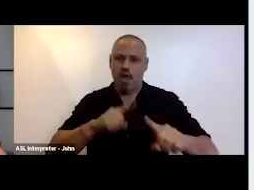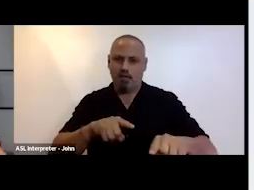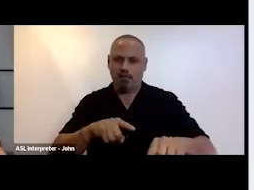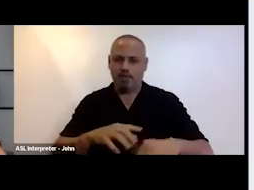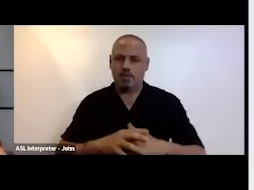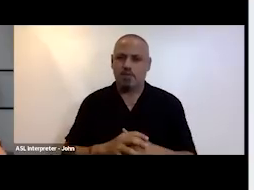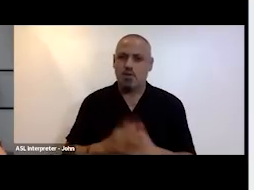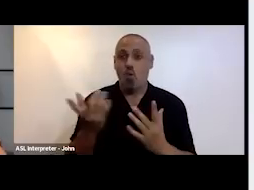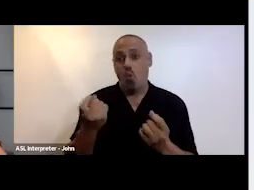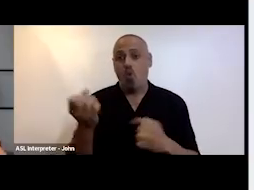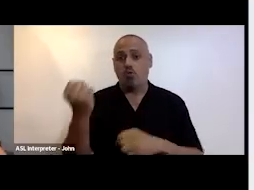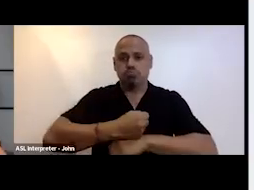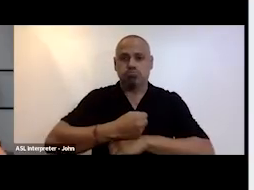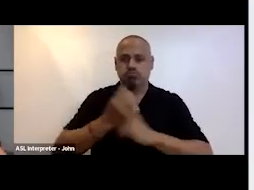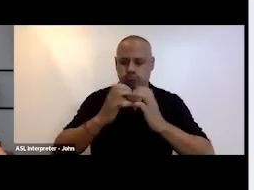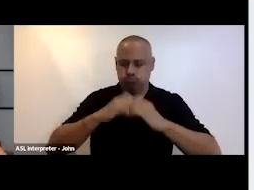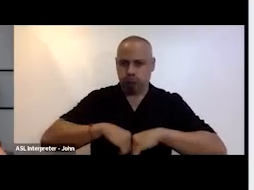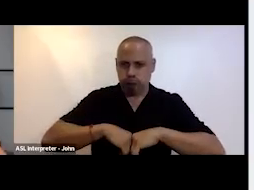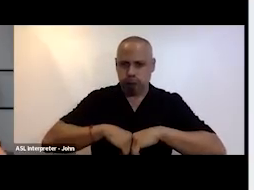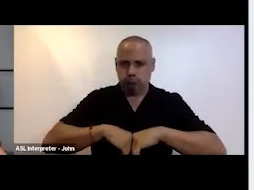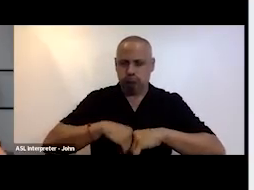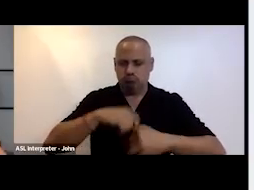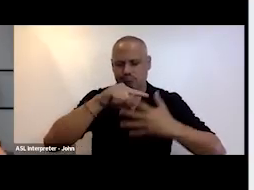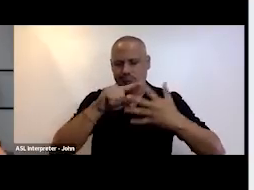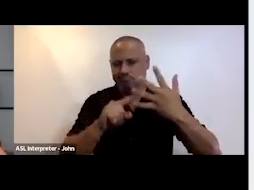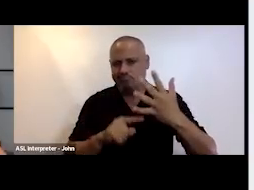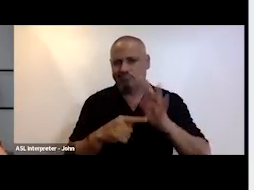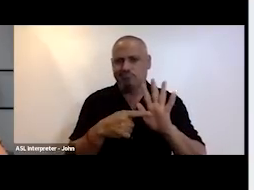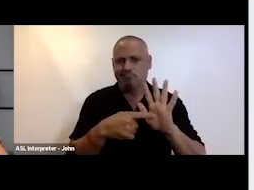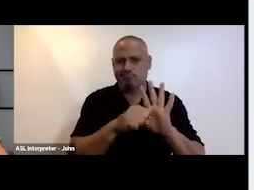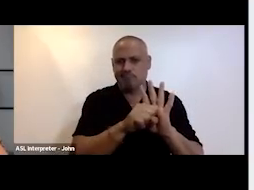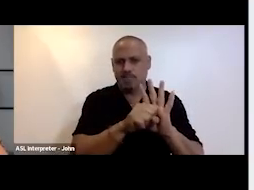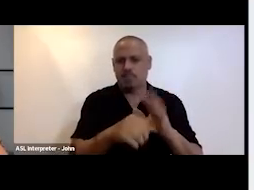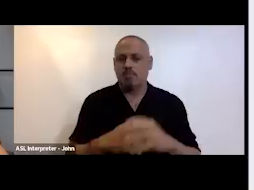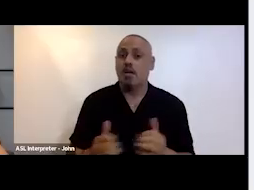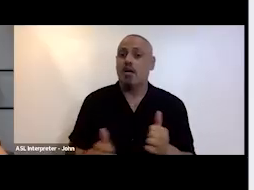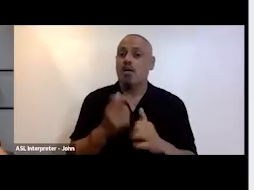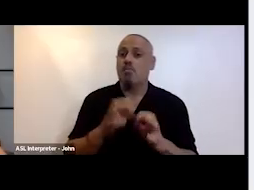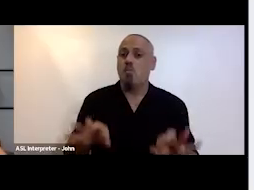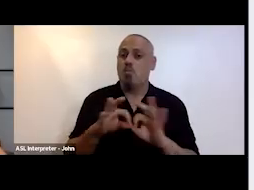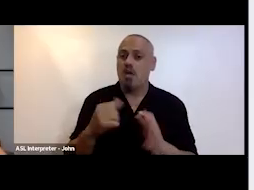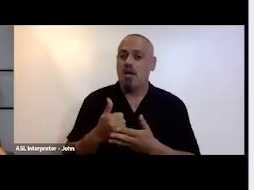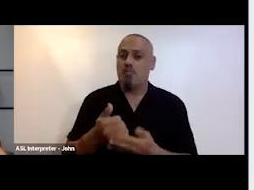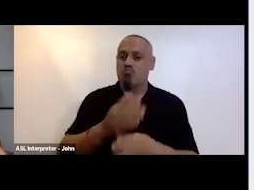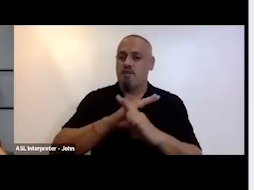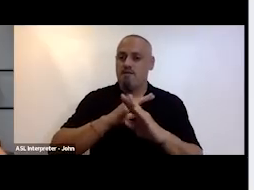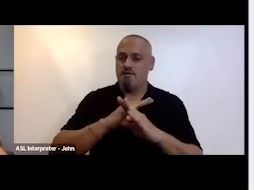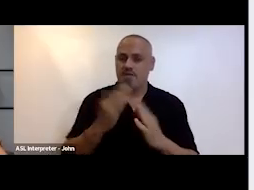or shutting down, all of these signs and symptoms. And then, most importantly, helping to prevent re-traumatization.